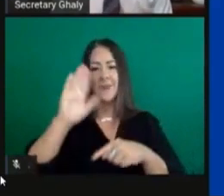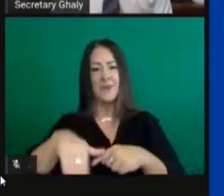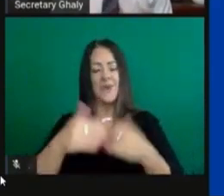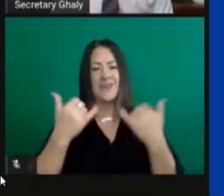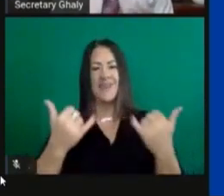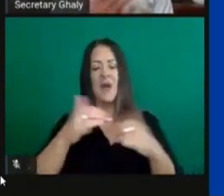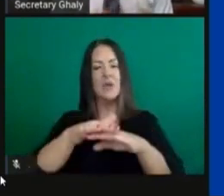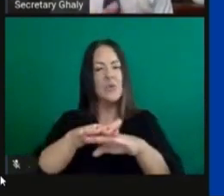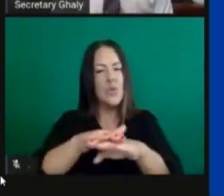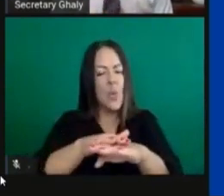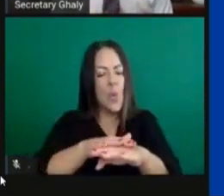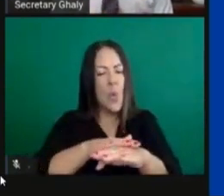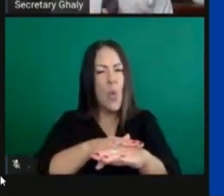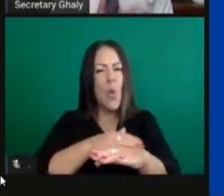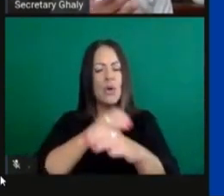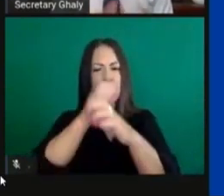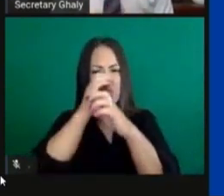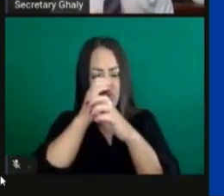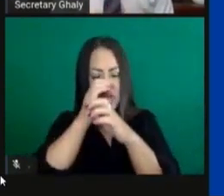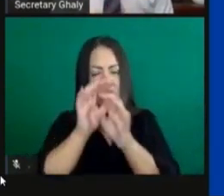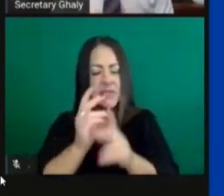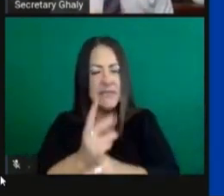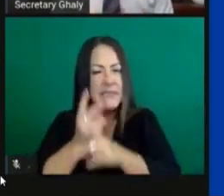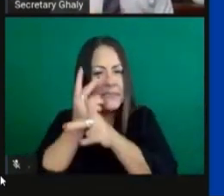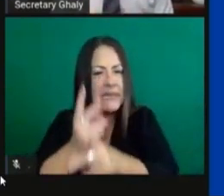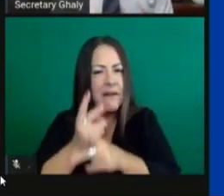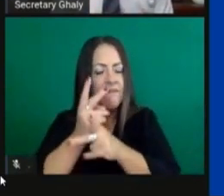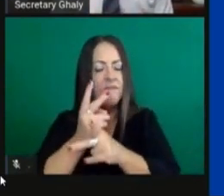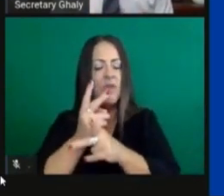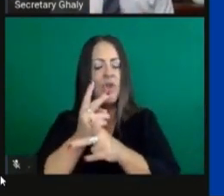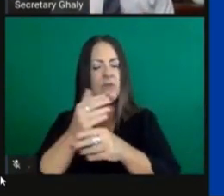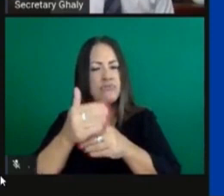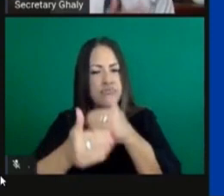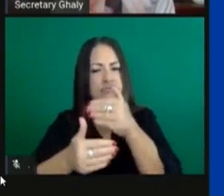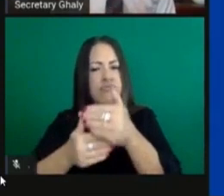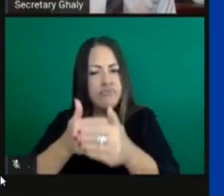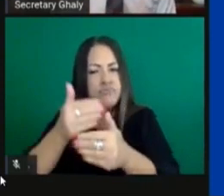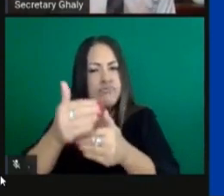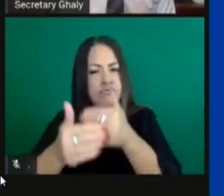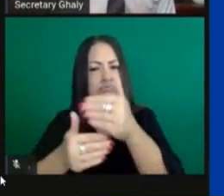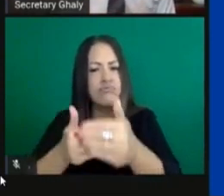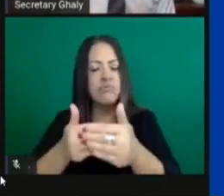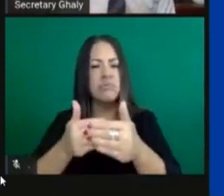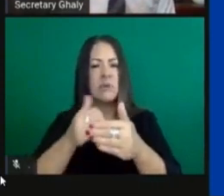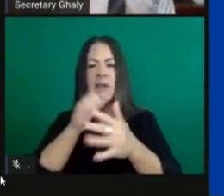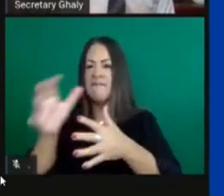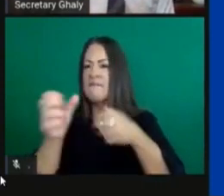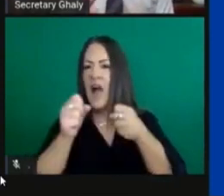CANNOT DROP OUR GUARD. PEOPLE ASK ME ON AN ONGOING BASIS, WHY THE SLOW AND STRINGENT APPROACH.